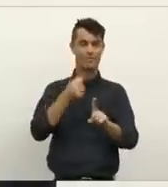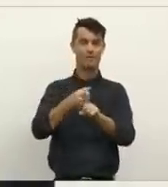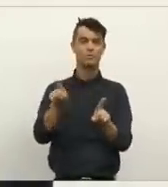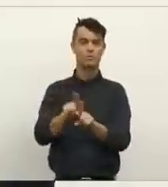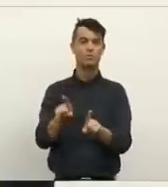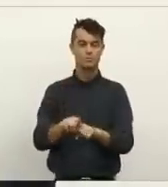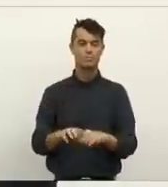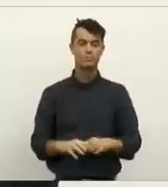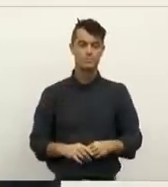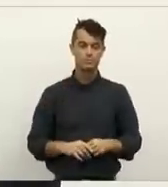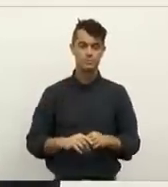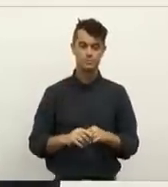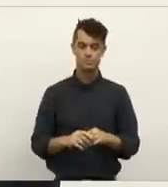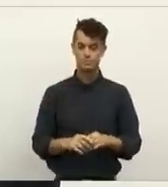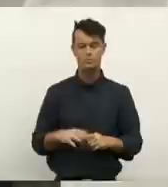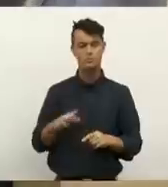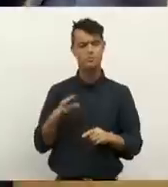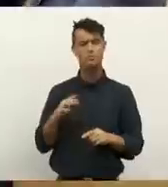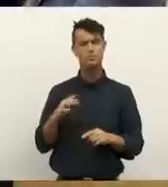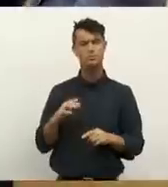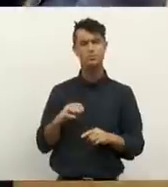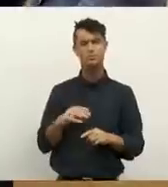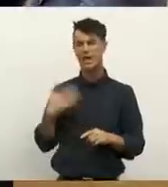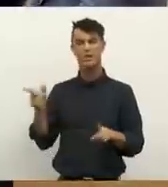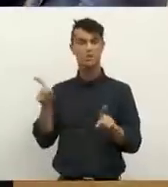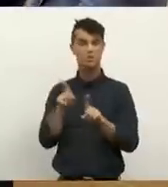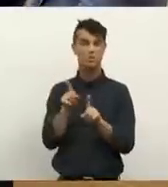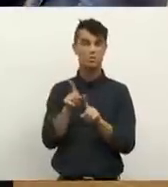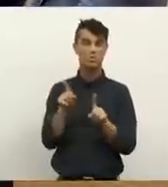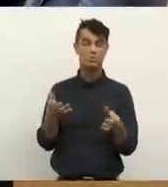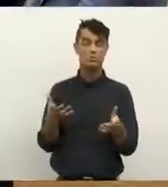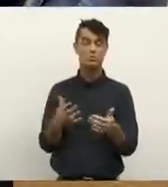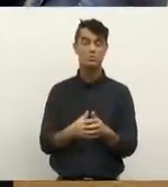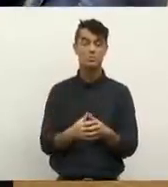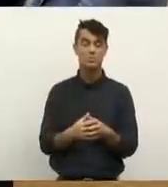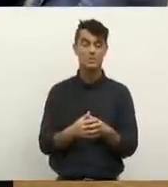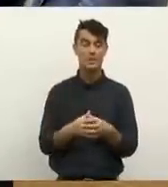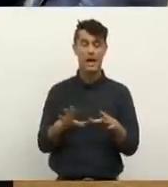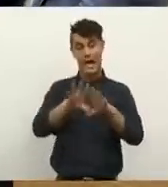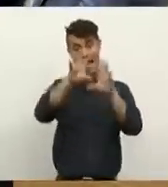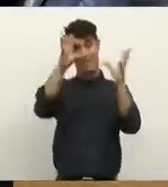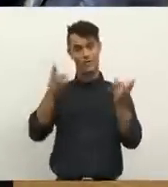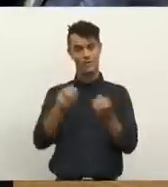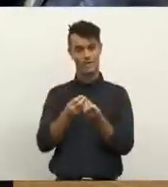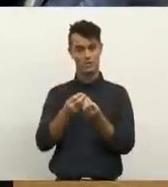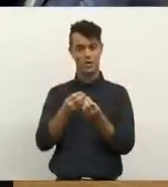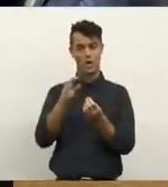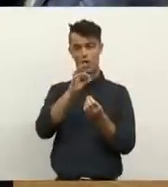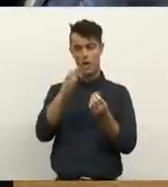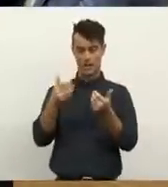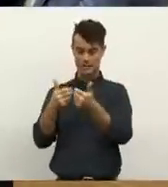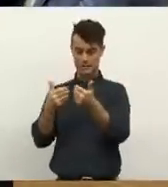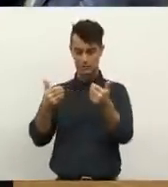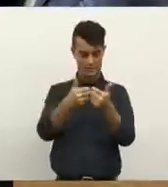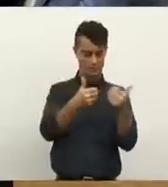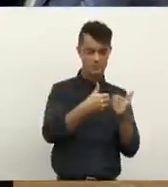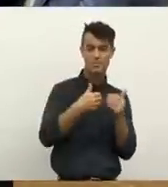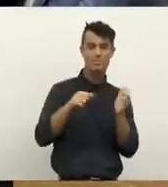Yep, and putting things together as a bundle, again, not funding things in isolation is really important.